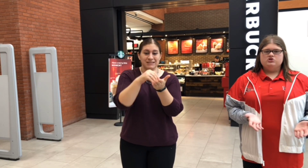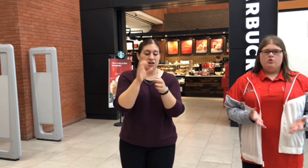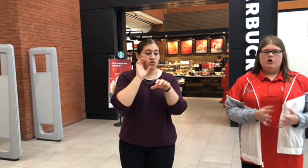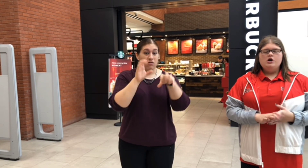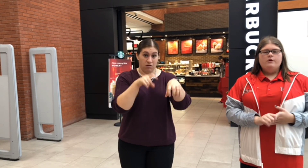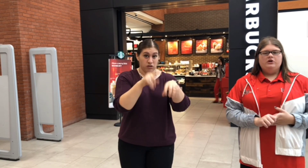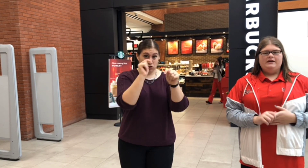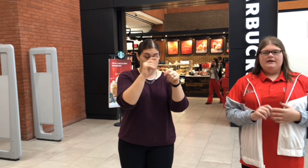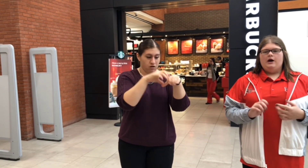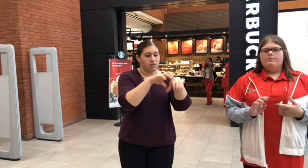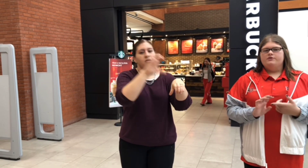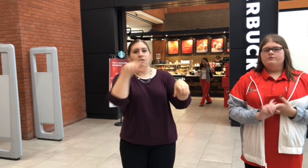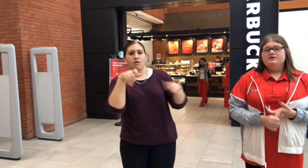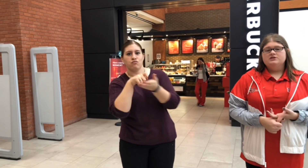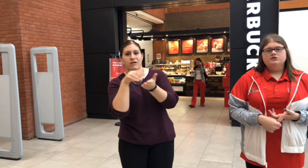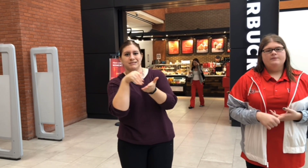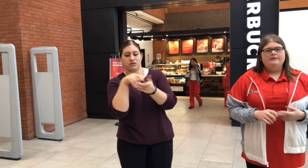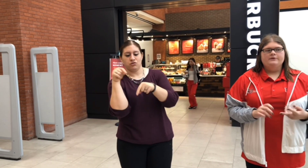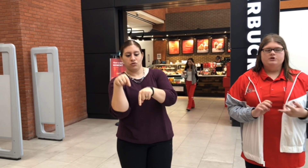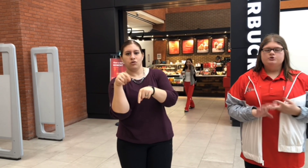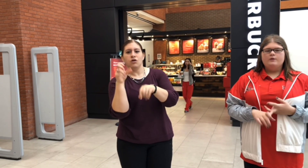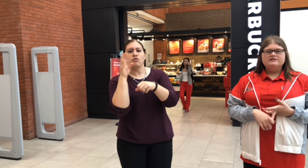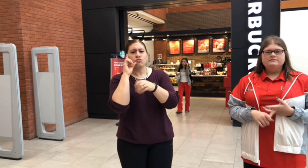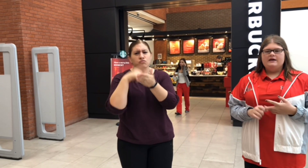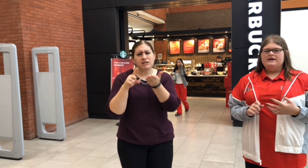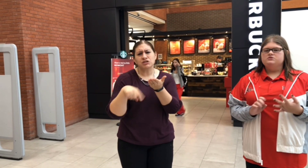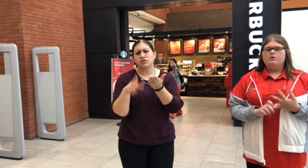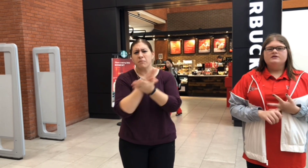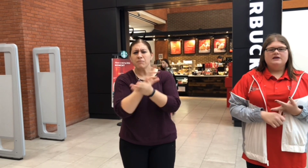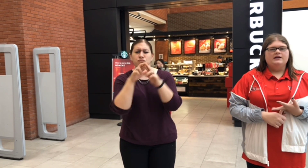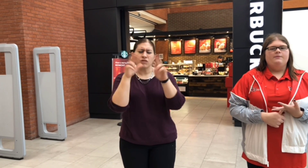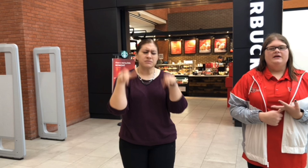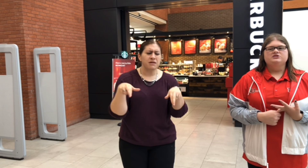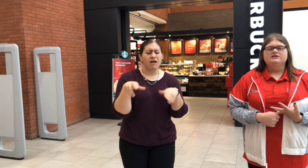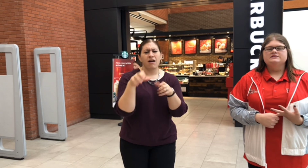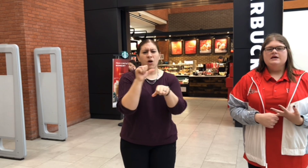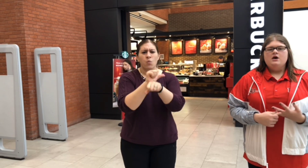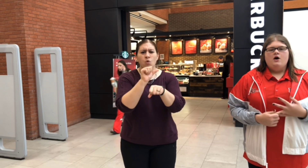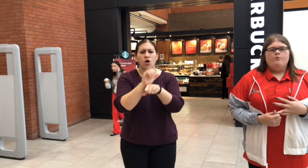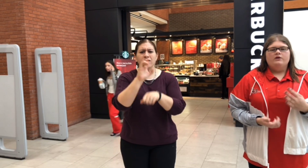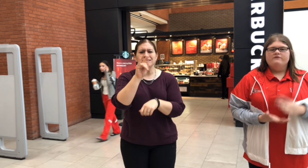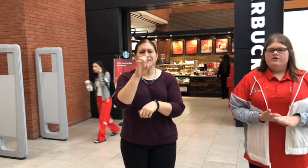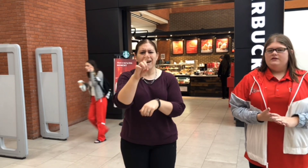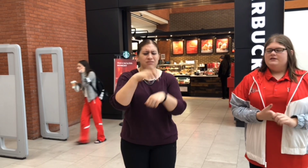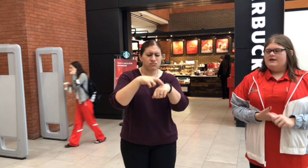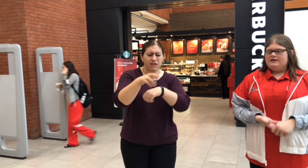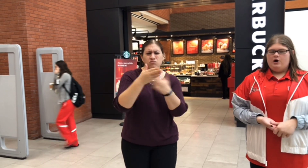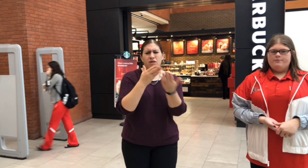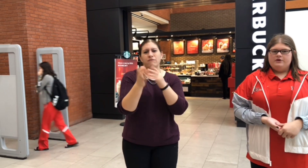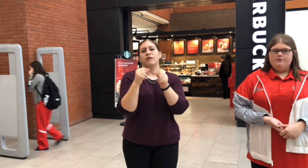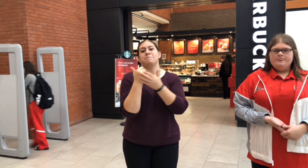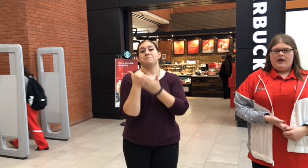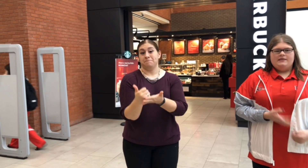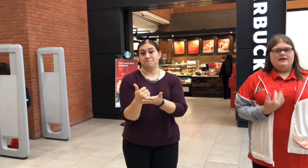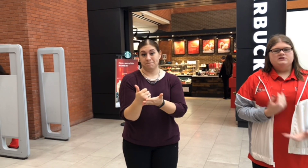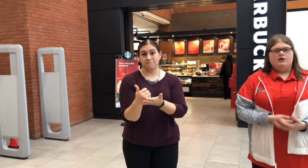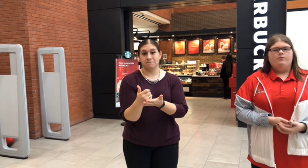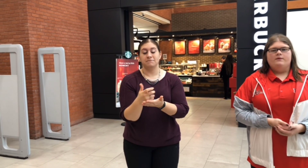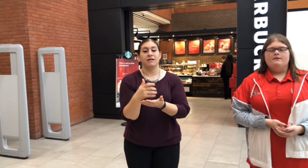where you can get help with your research papers, resumés, works cited pages, whatever you need they can help you. And that is NOT appointment-based